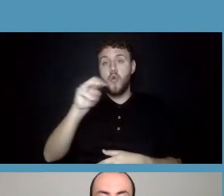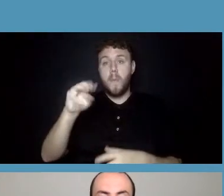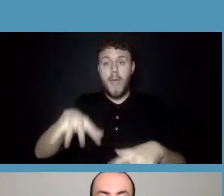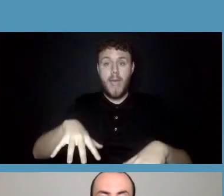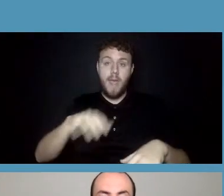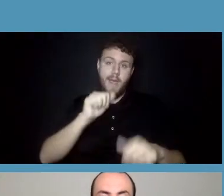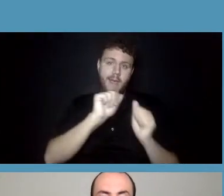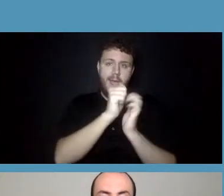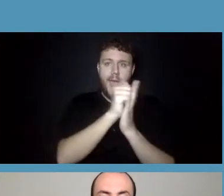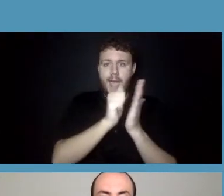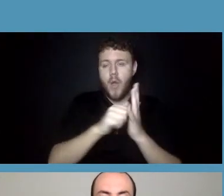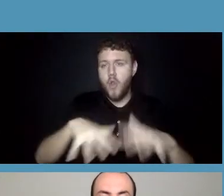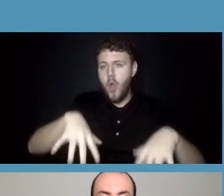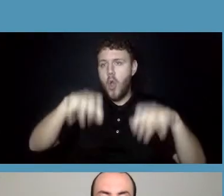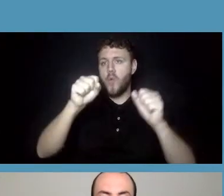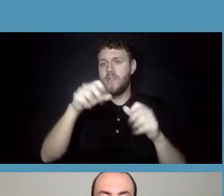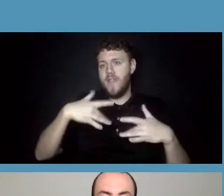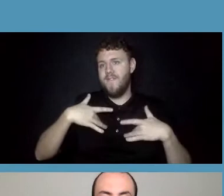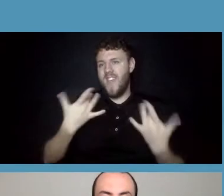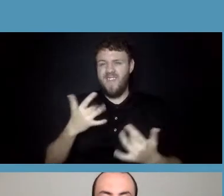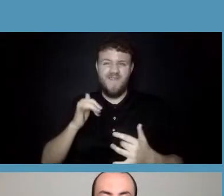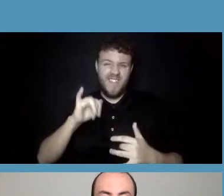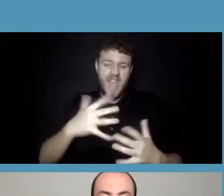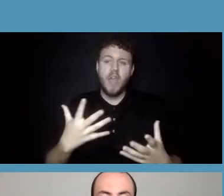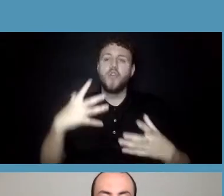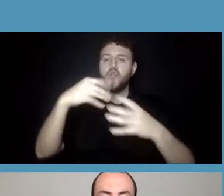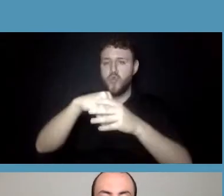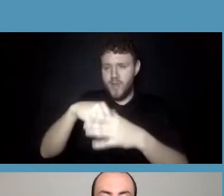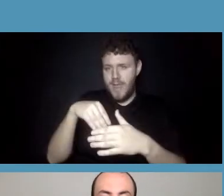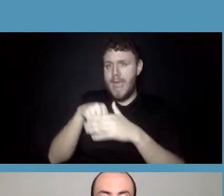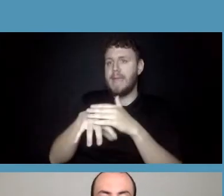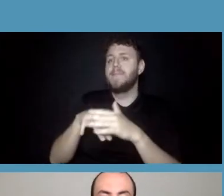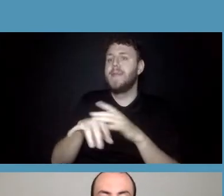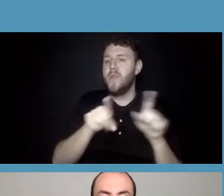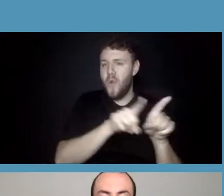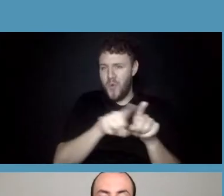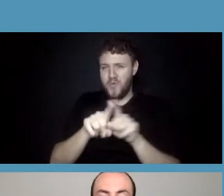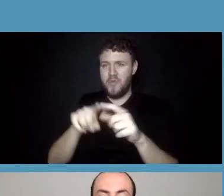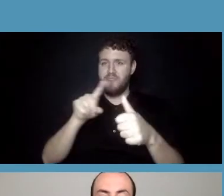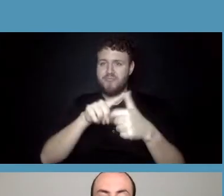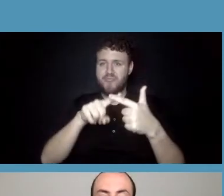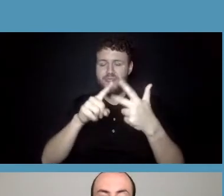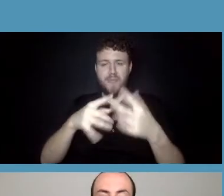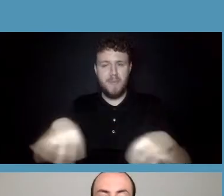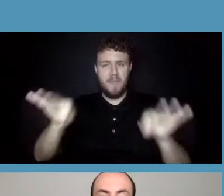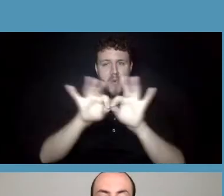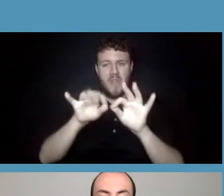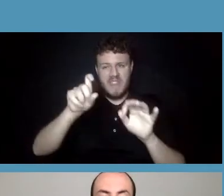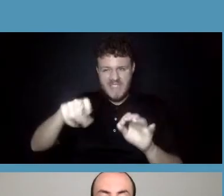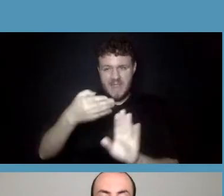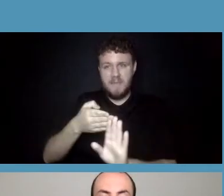we see access as just part of that. And again, that starts, that goes back to starting